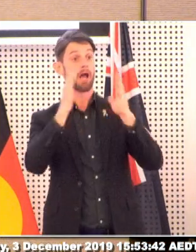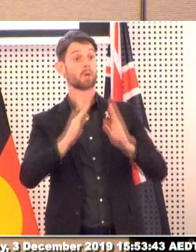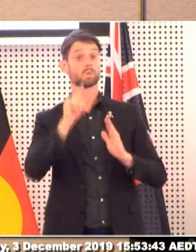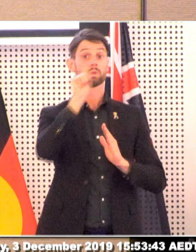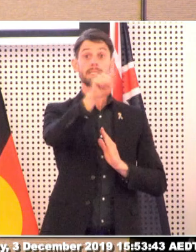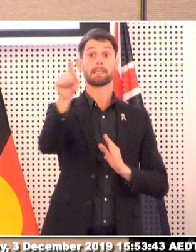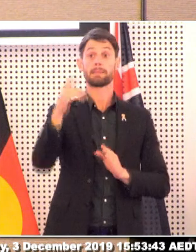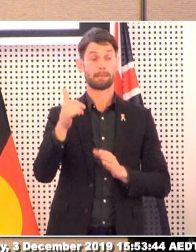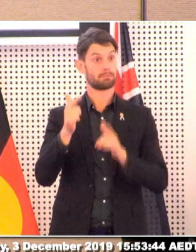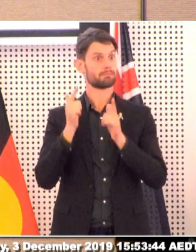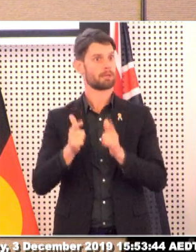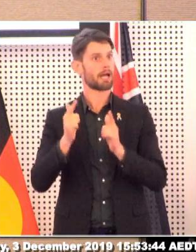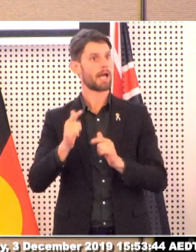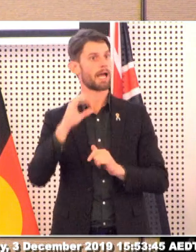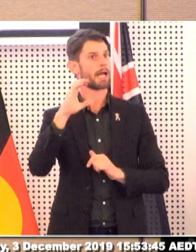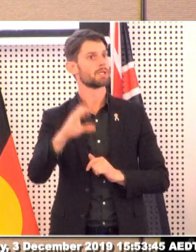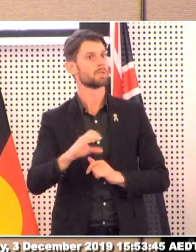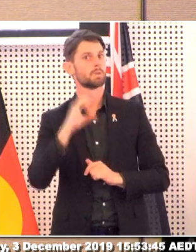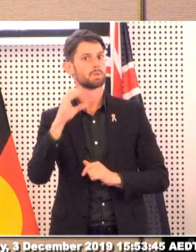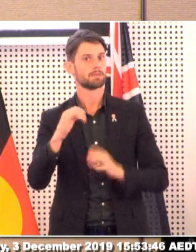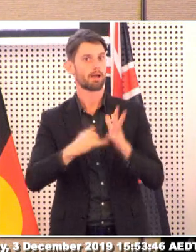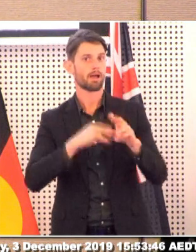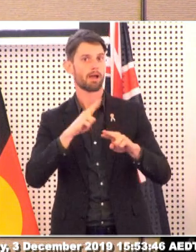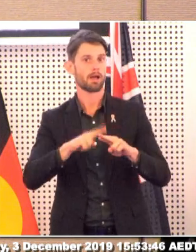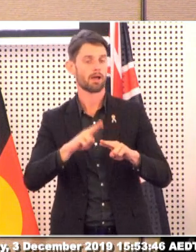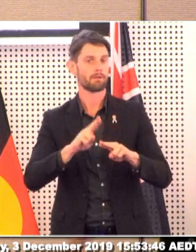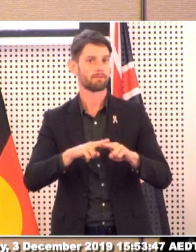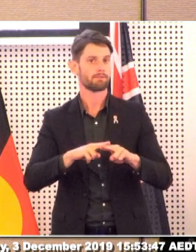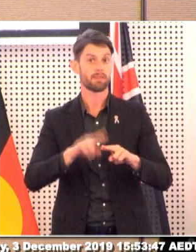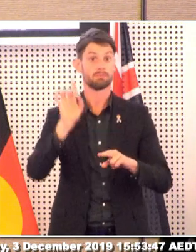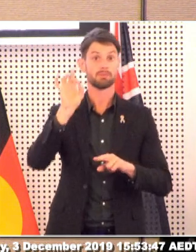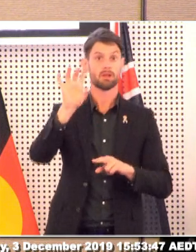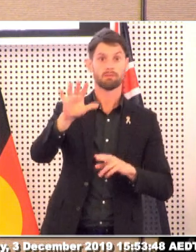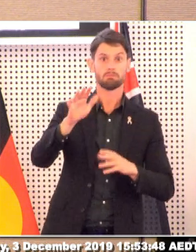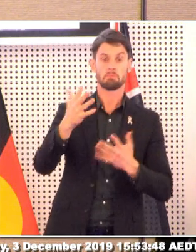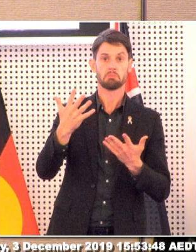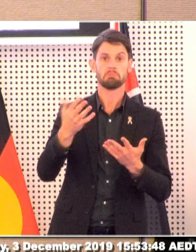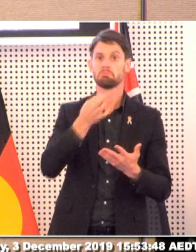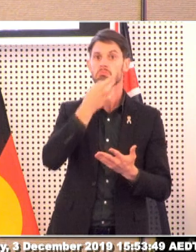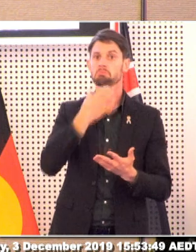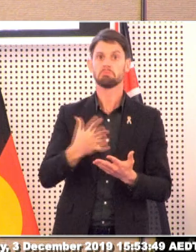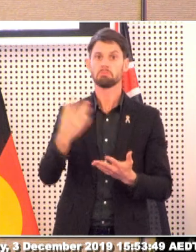staff on as well who, you know, they don’t know what’s occurred or they don’t know the residents; it might be their first time in the house ever.